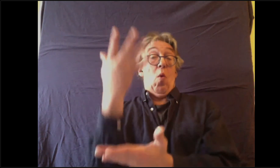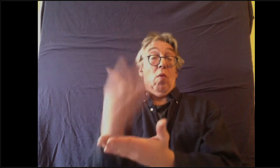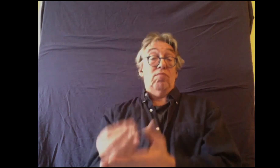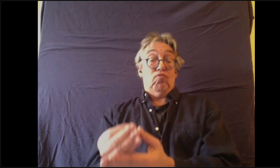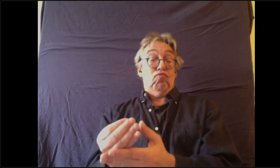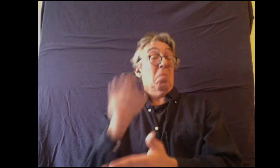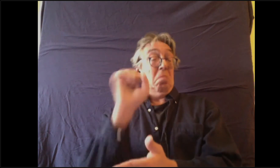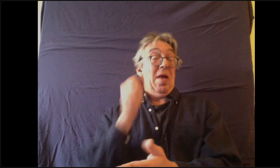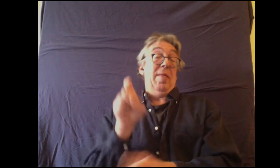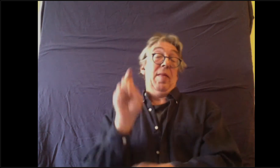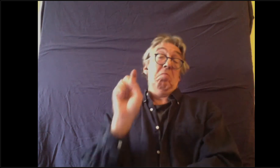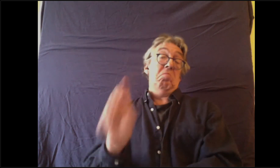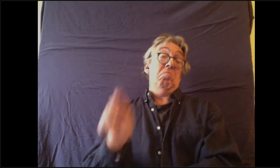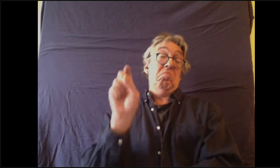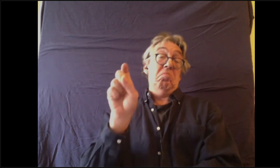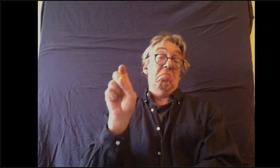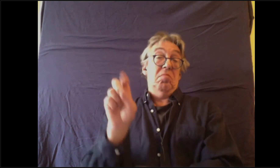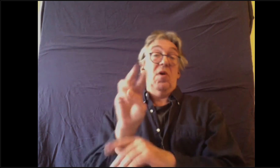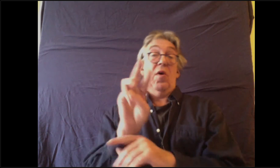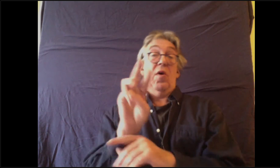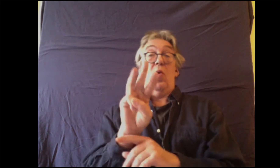And access to all the other webinars as well.